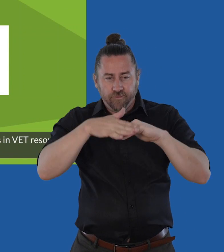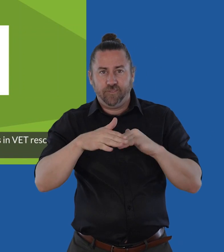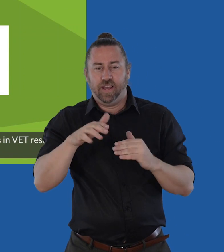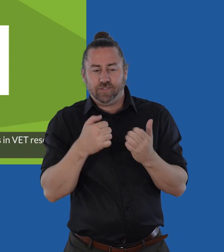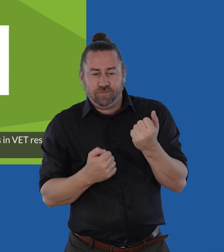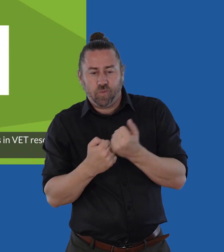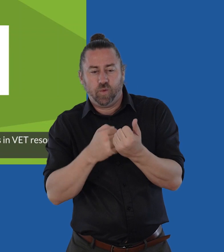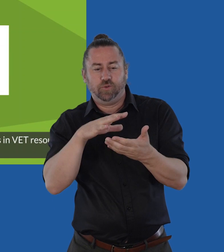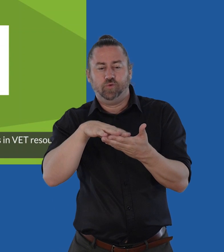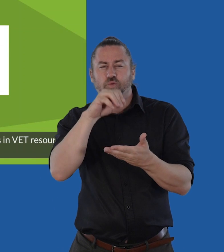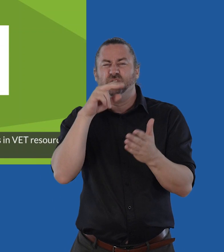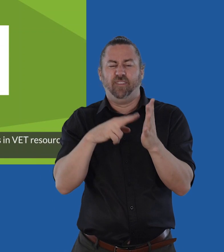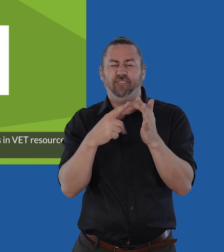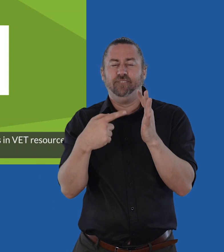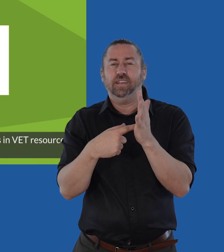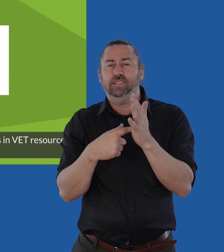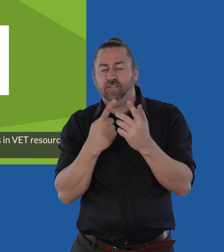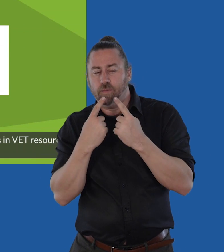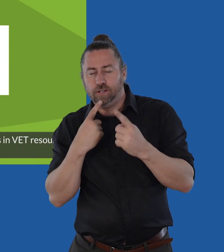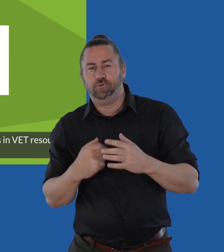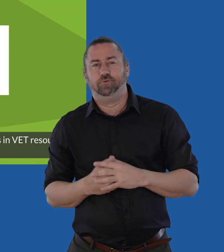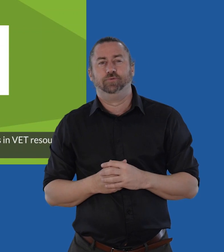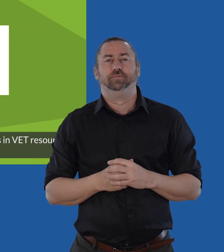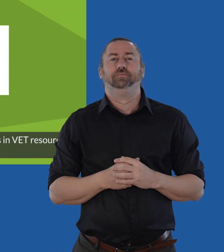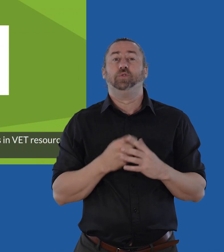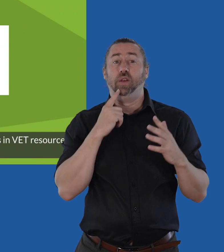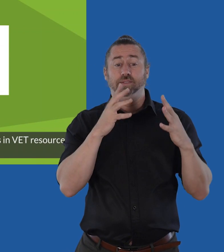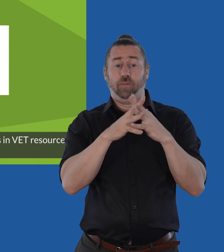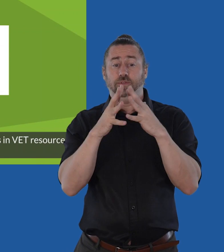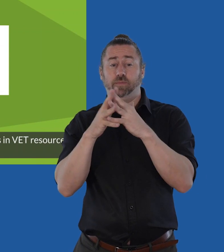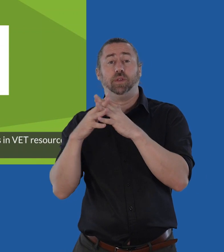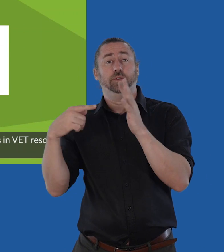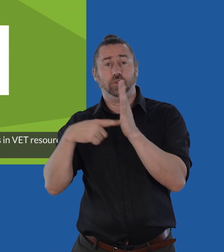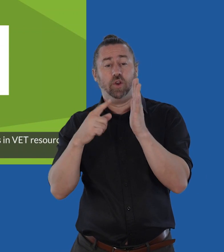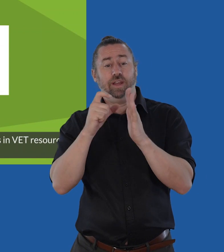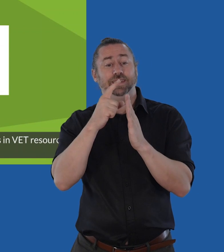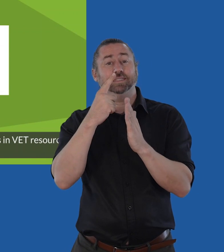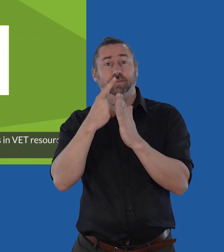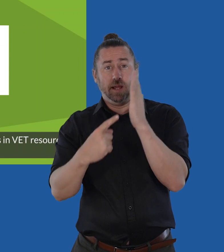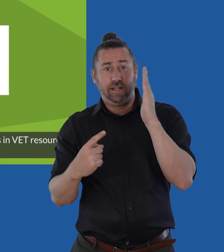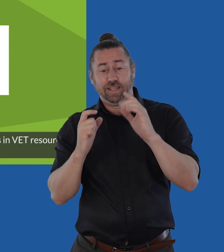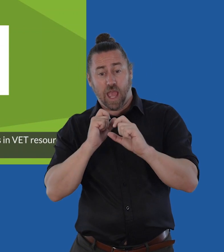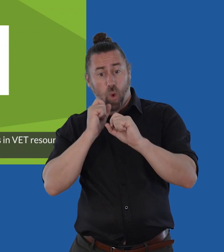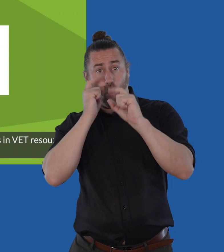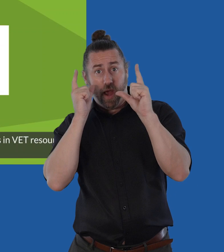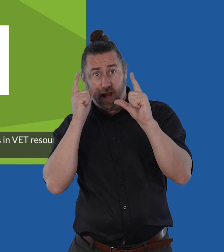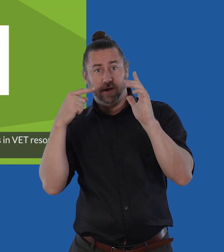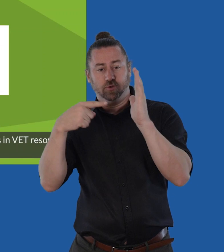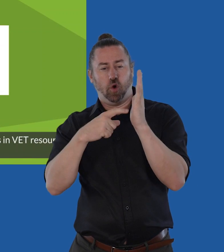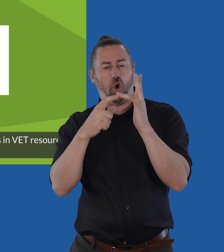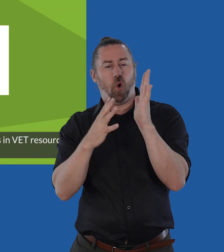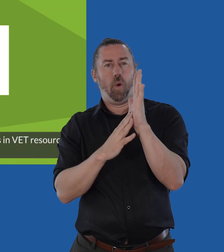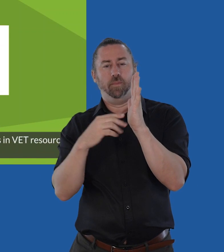For more information go to www.disabilityawareness.com.au.